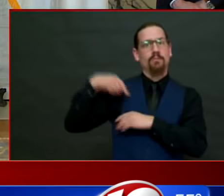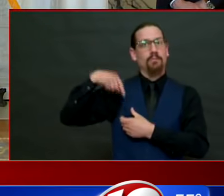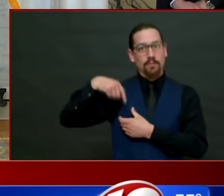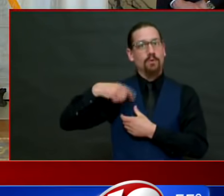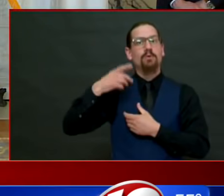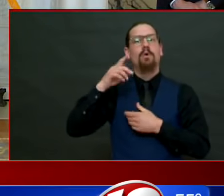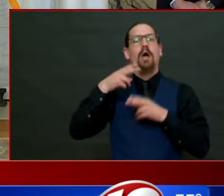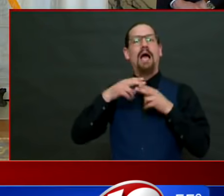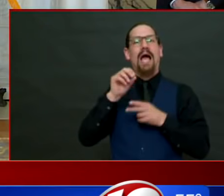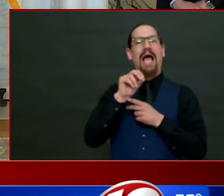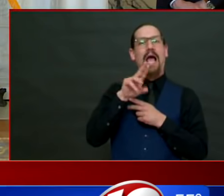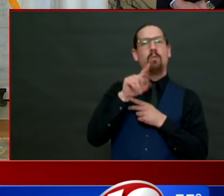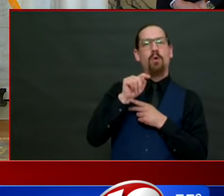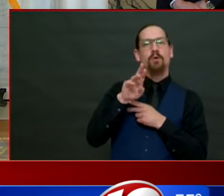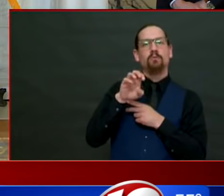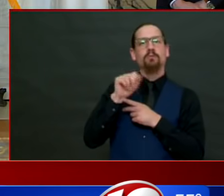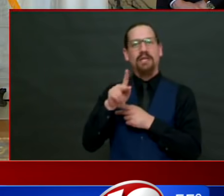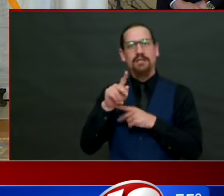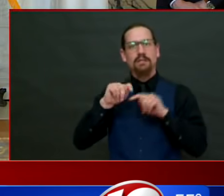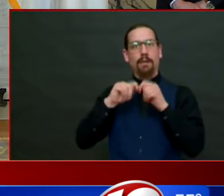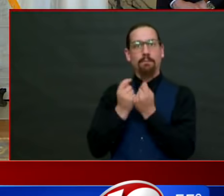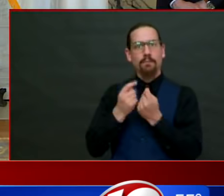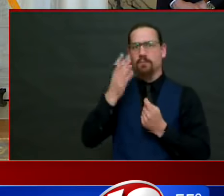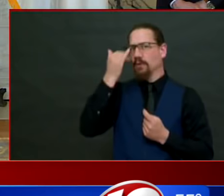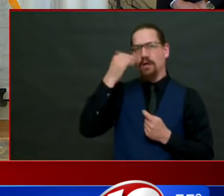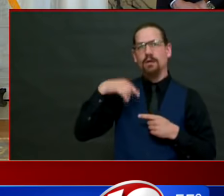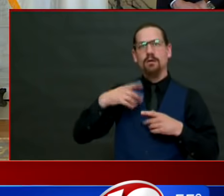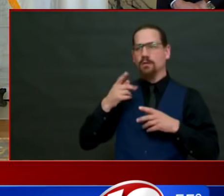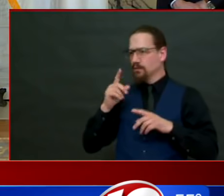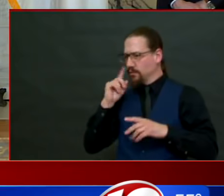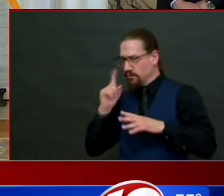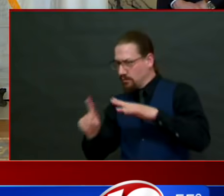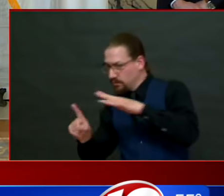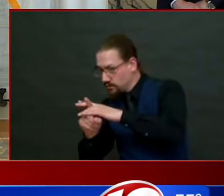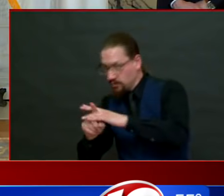RESPONSE TEAM ON THE GROUND WITHIN FOUR HOURS OF MULTIPLE